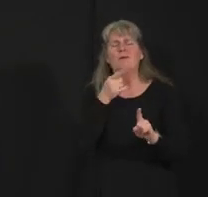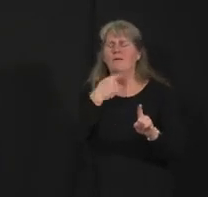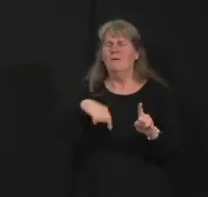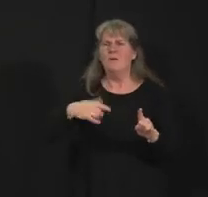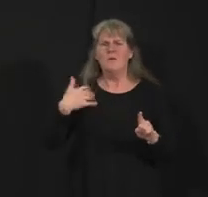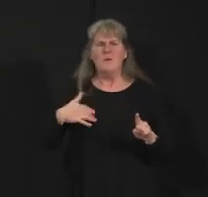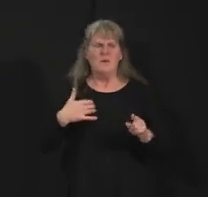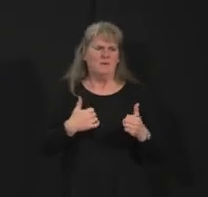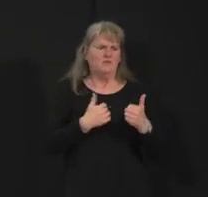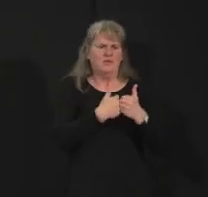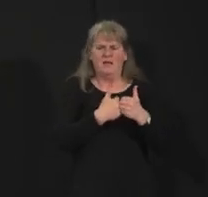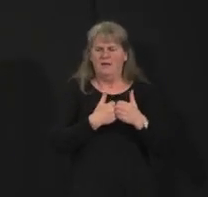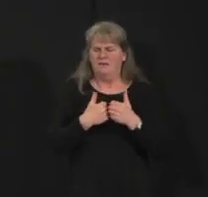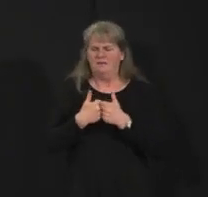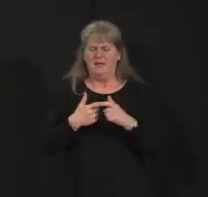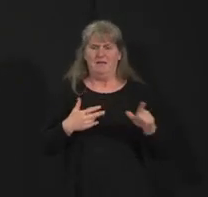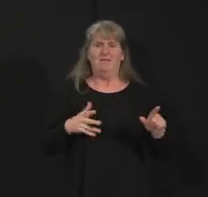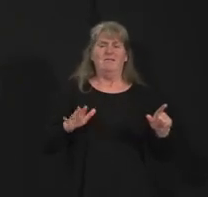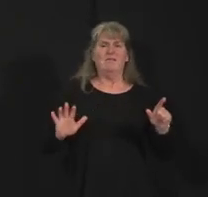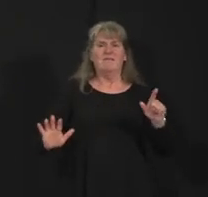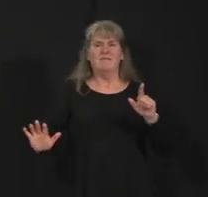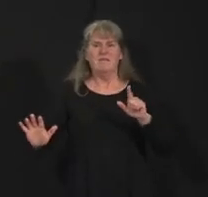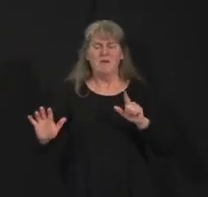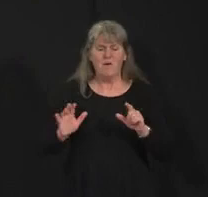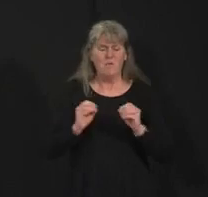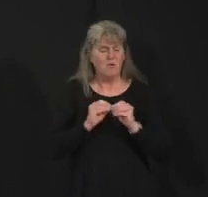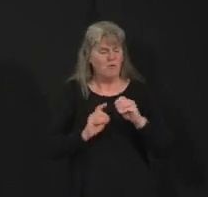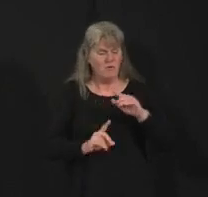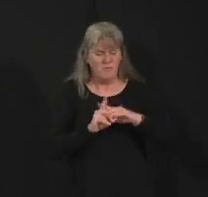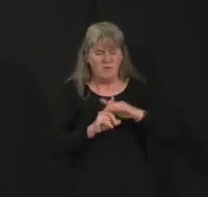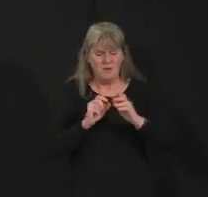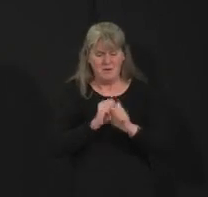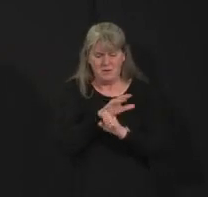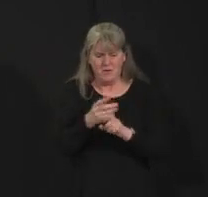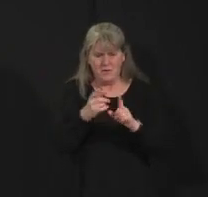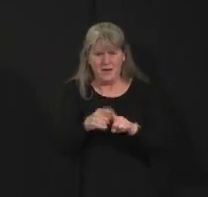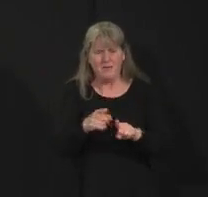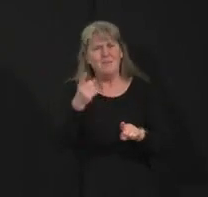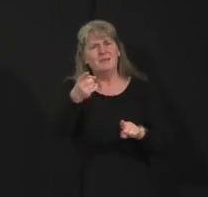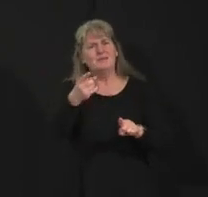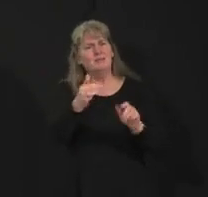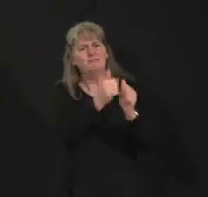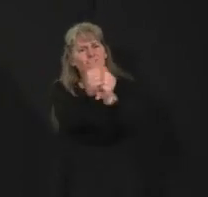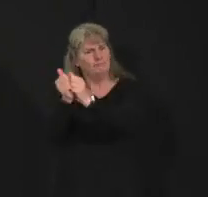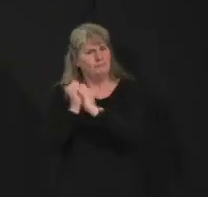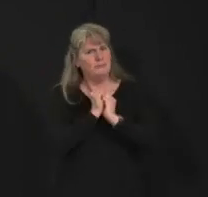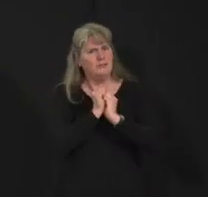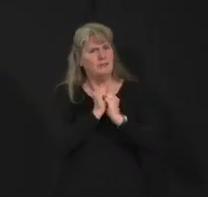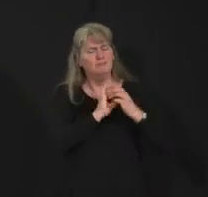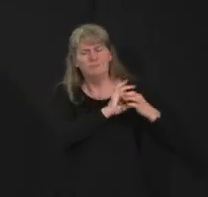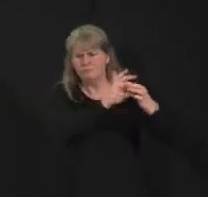challenges, whether new shocks or more cases, we remain in this together and we can only get